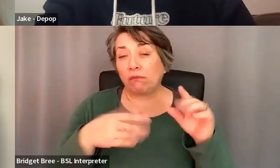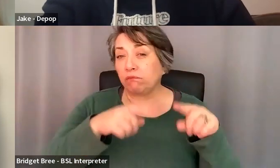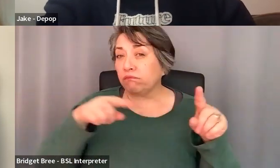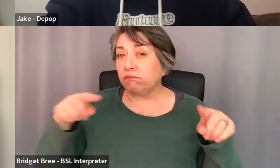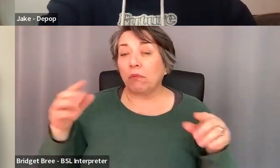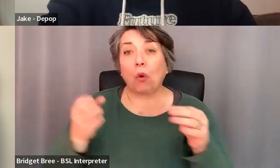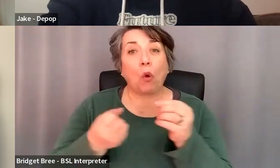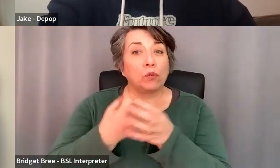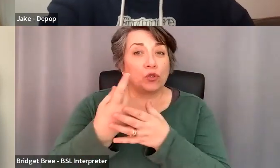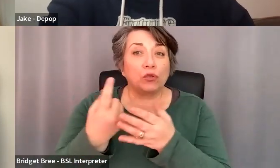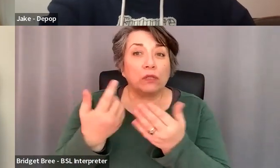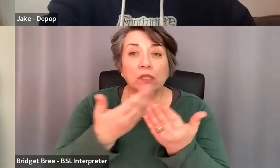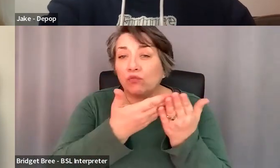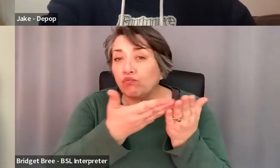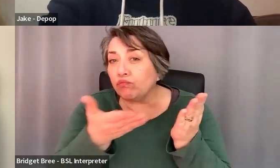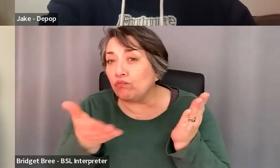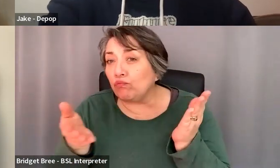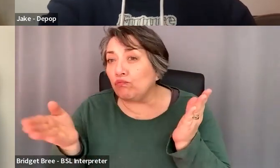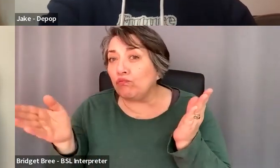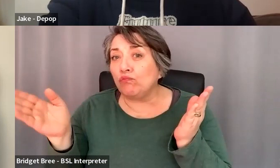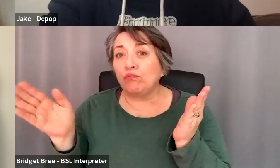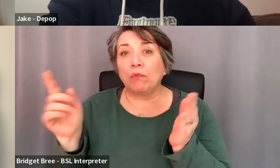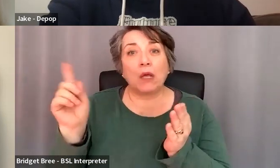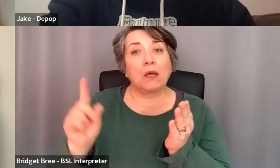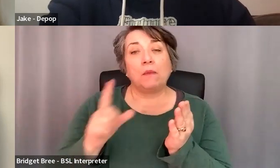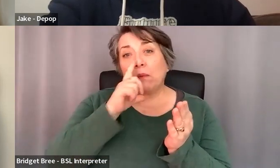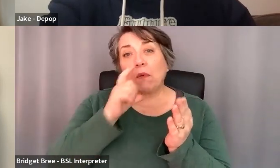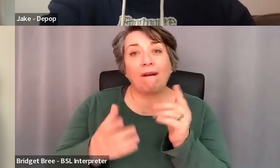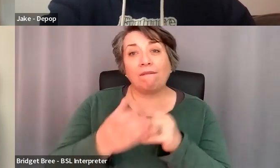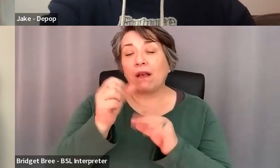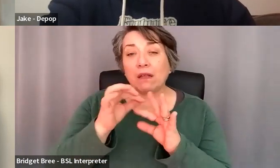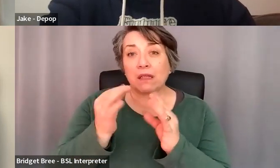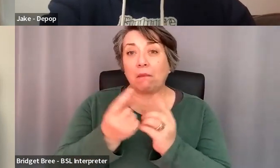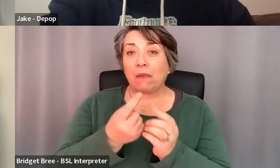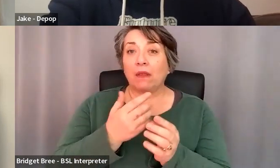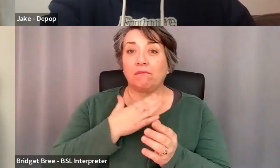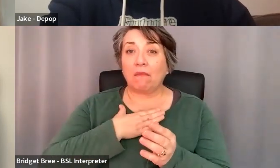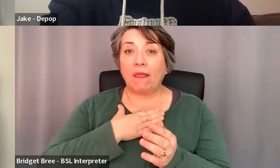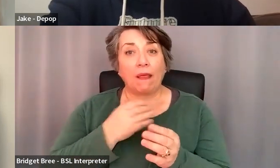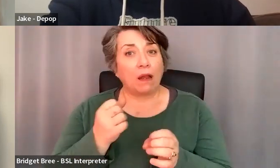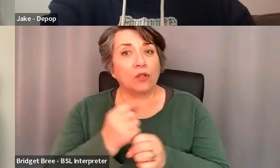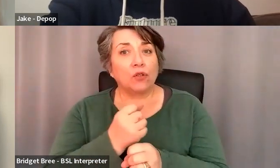Lots of different opportunities for people to to get in to find something that that they can do, and something that really suits their talents.